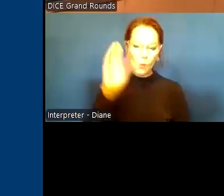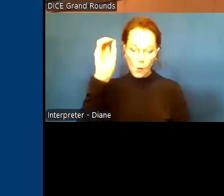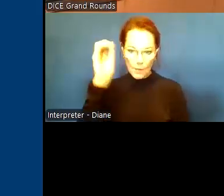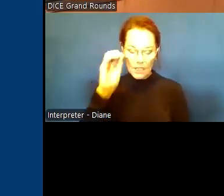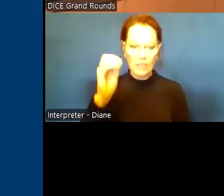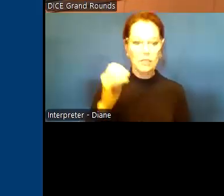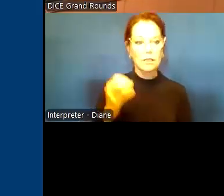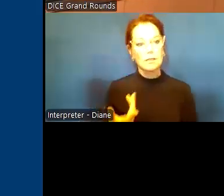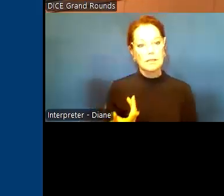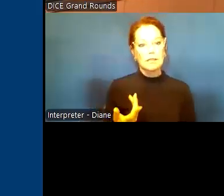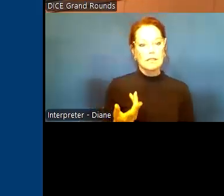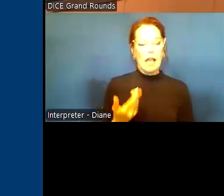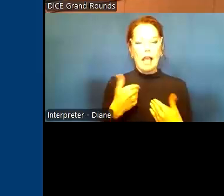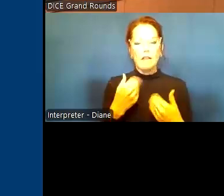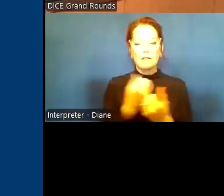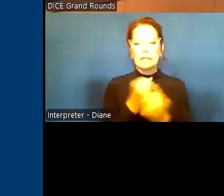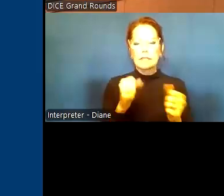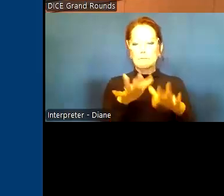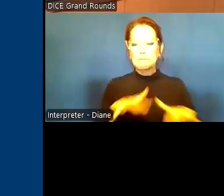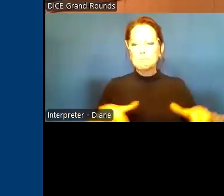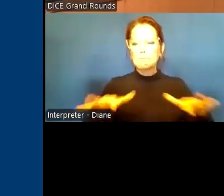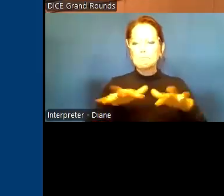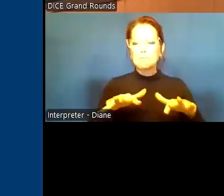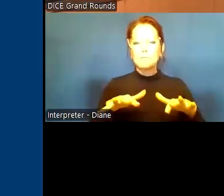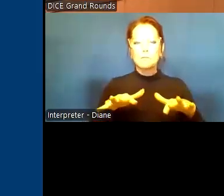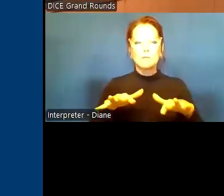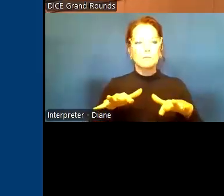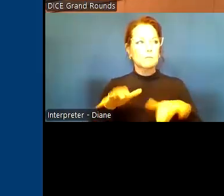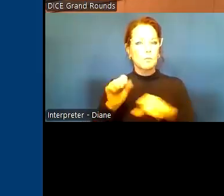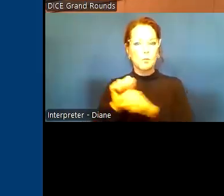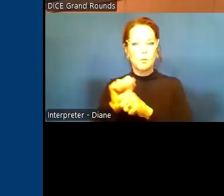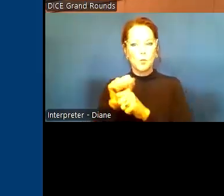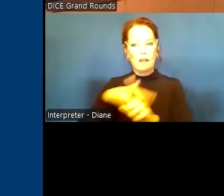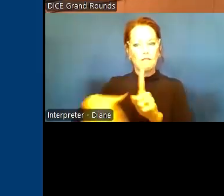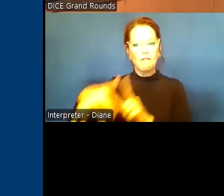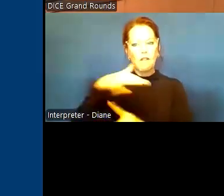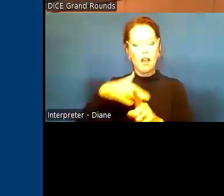of having a safe space in your immediate work environment department and urmc as a whole